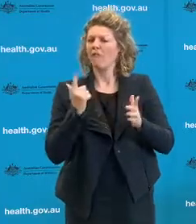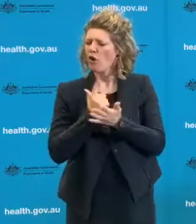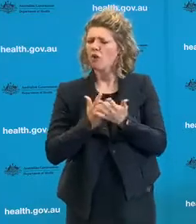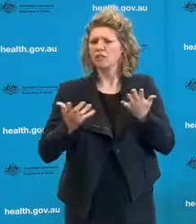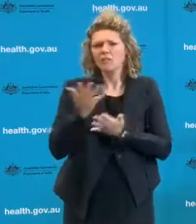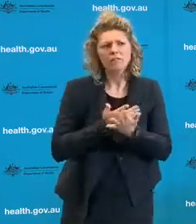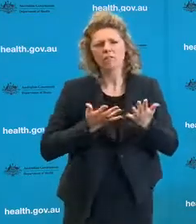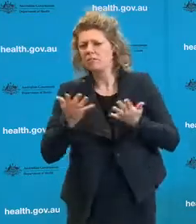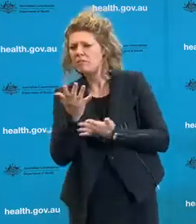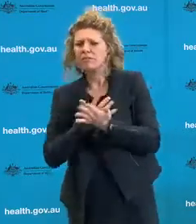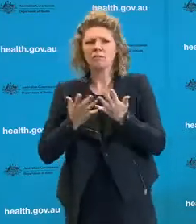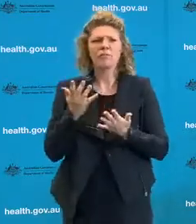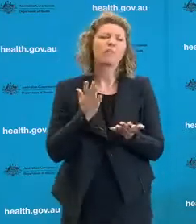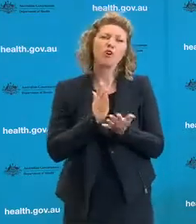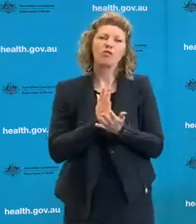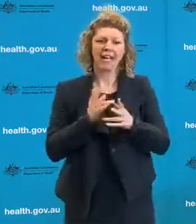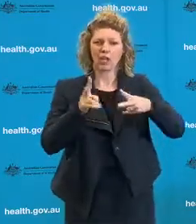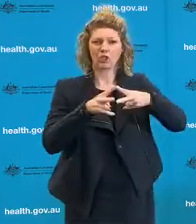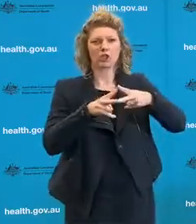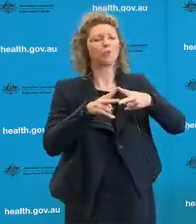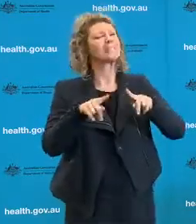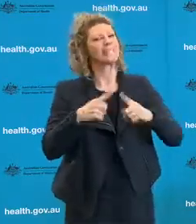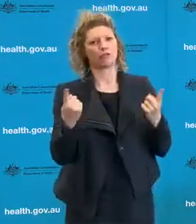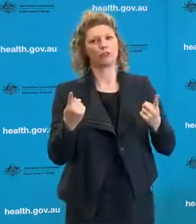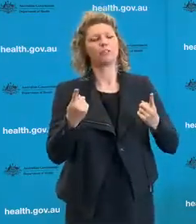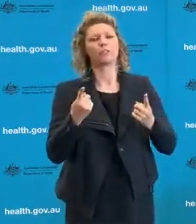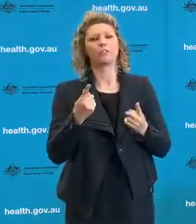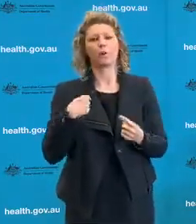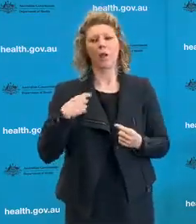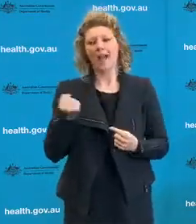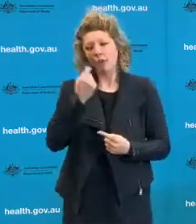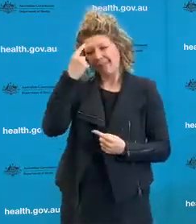we have to separate, to conclude the response we have to separate those two